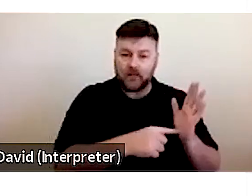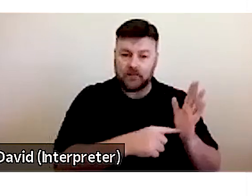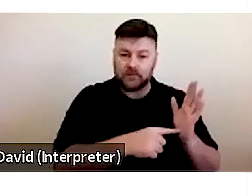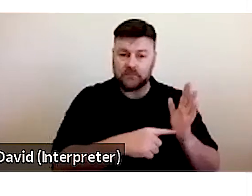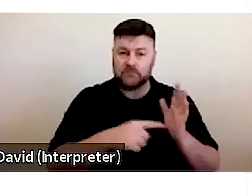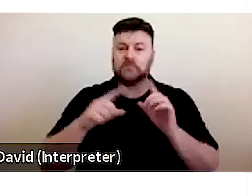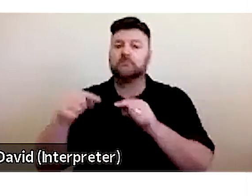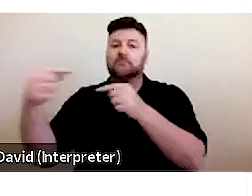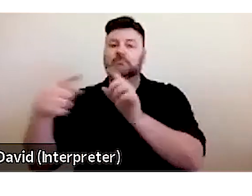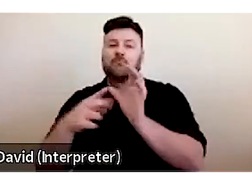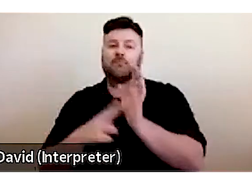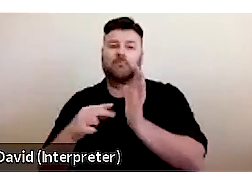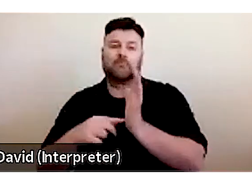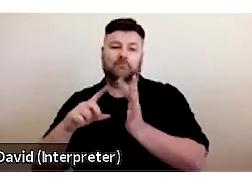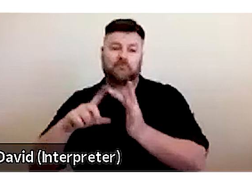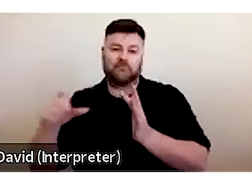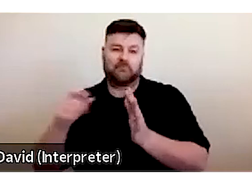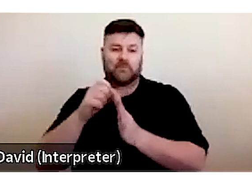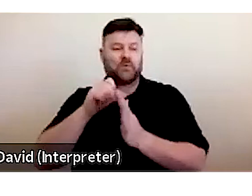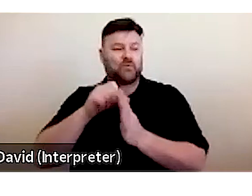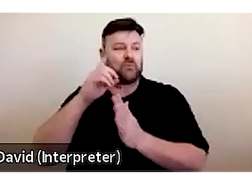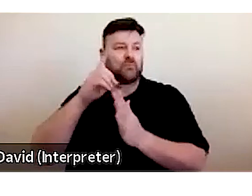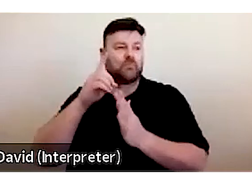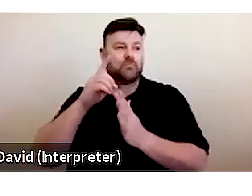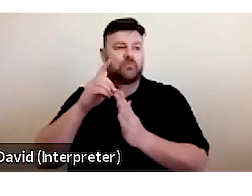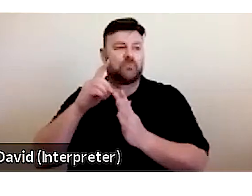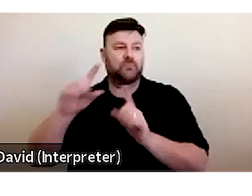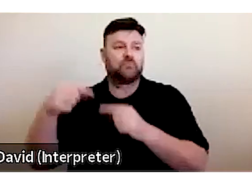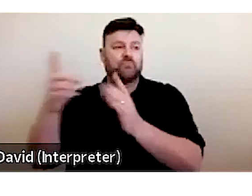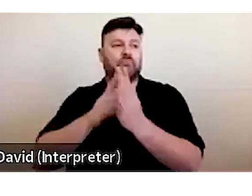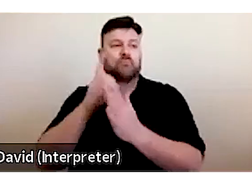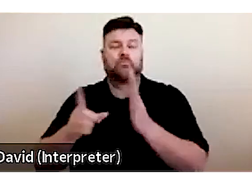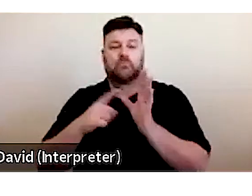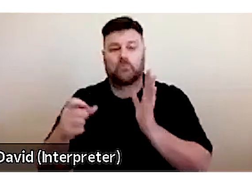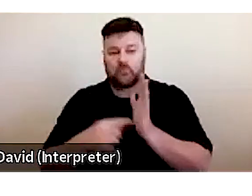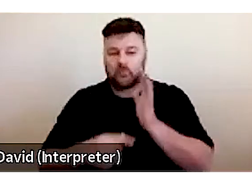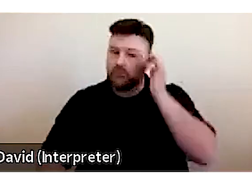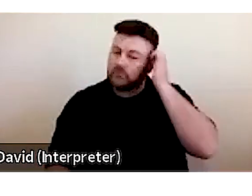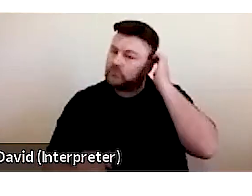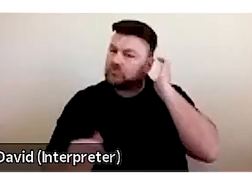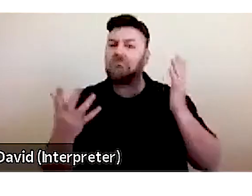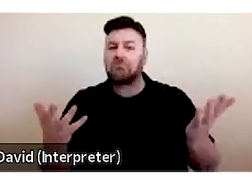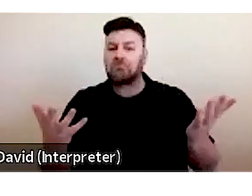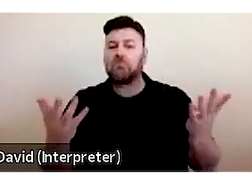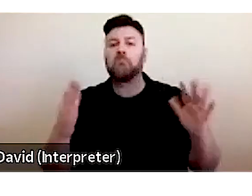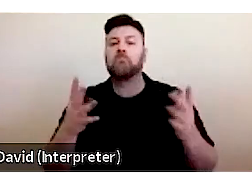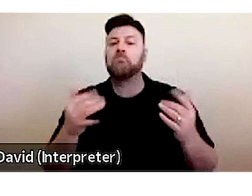This might put it a little bit closer to where we're going.